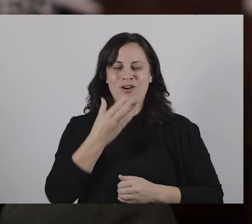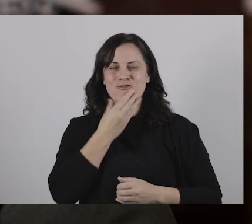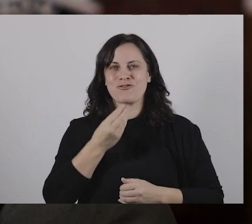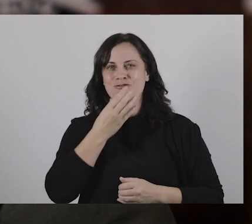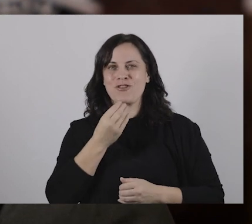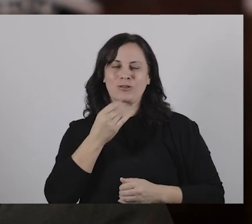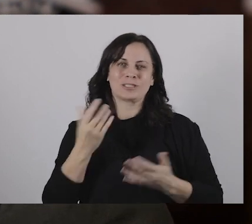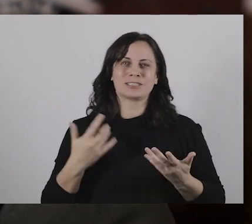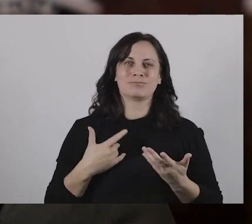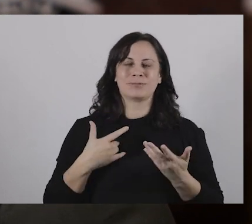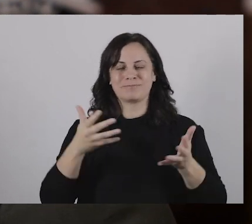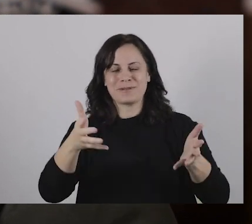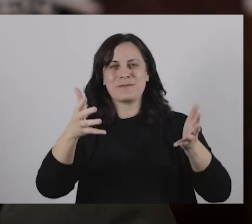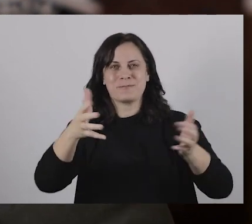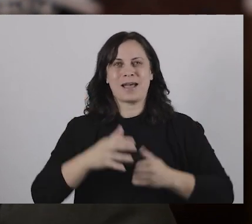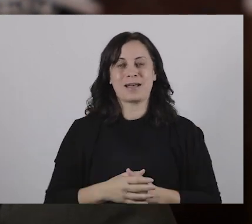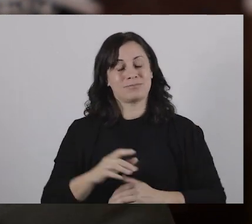kapa haka Christmas extravaganza,